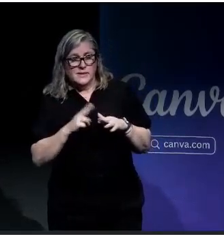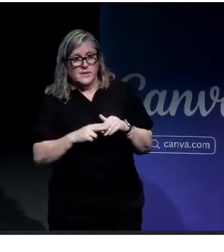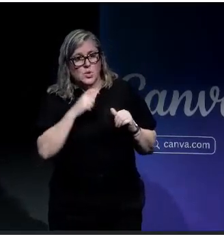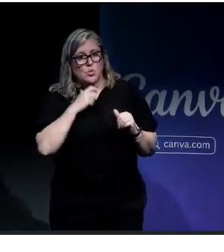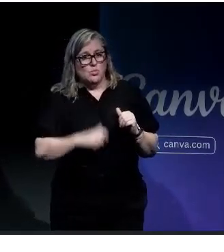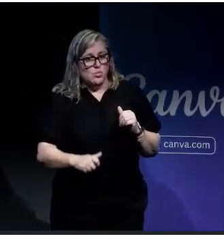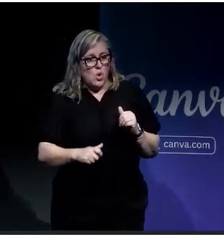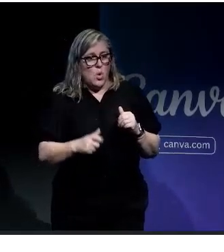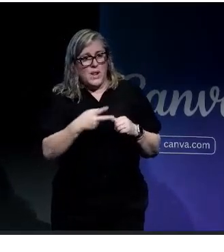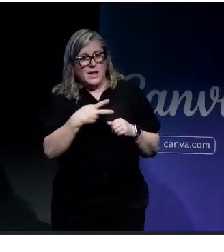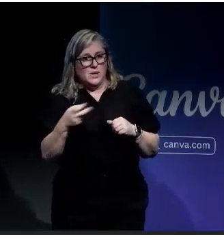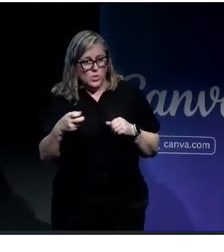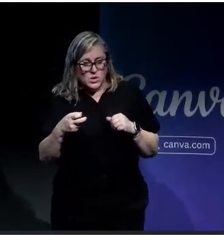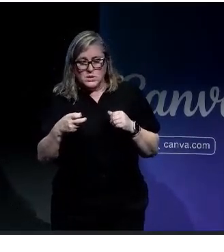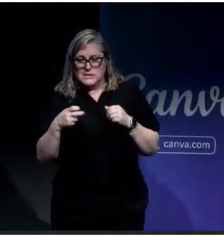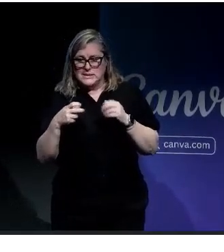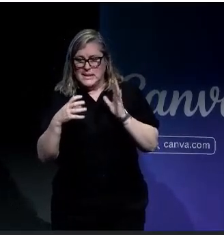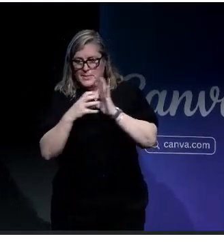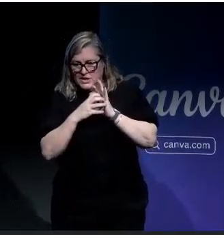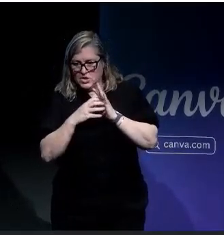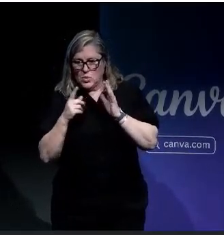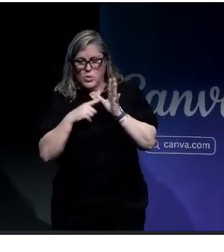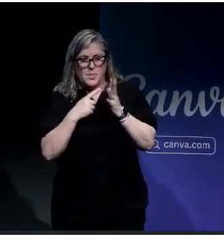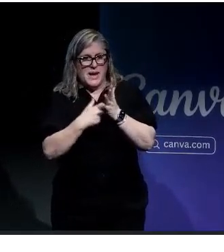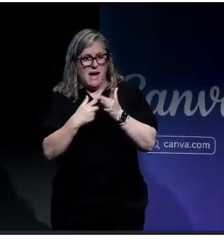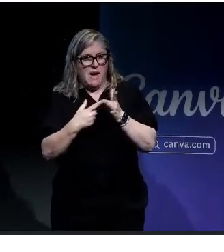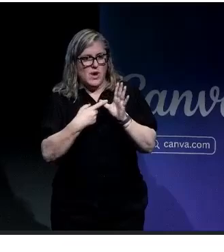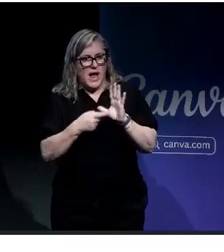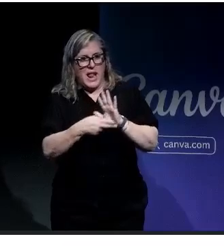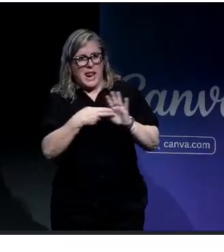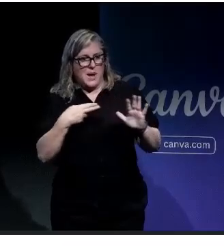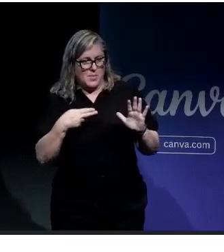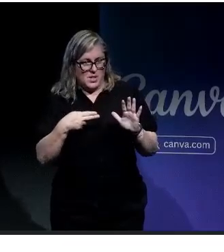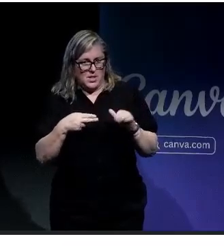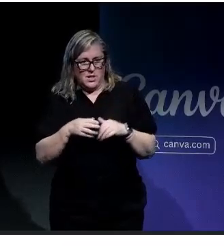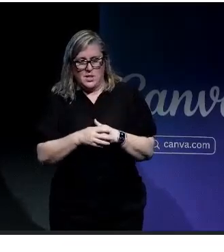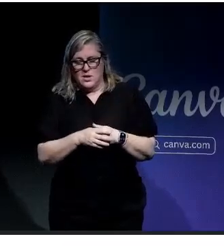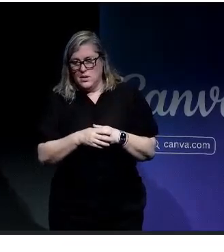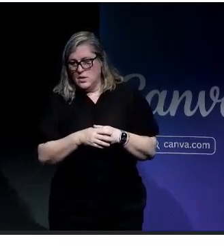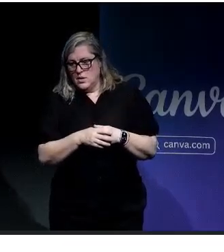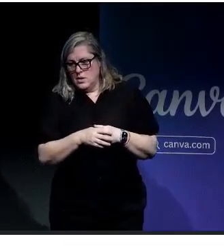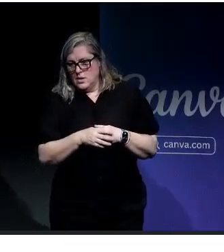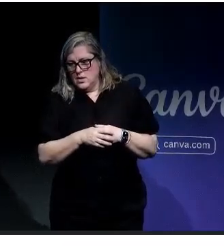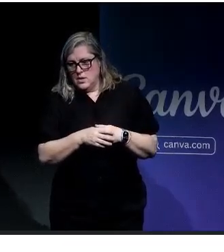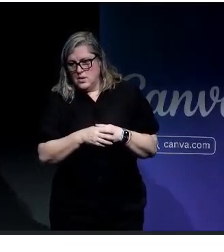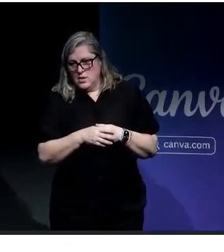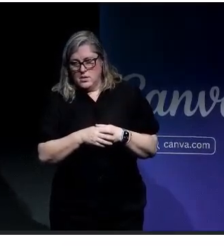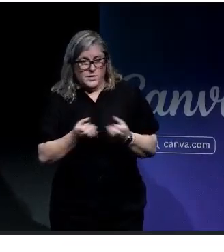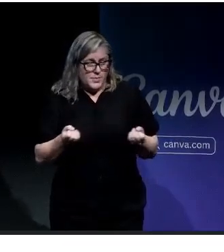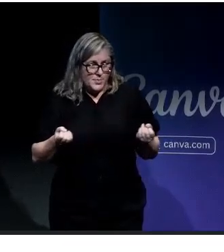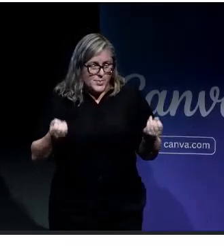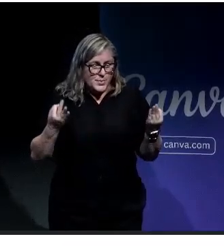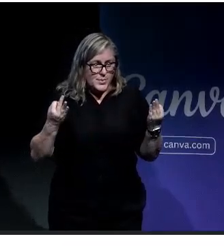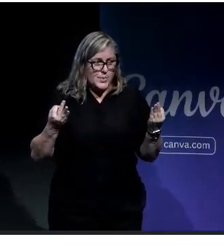aria label or aria labeling of some client to add the alt text. And that's not there. So the automated tool has picked this up. Okay.